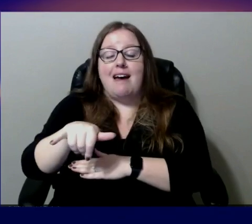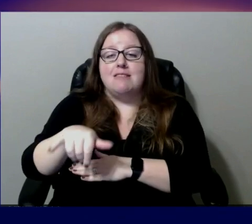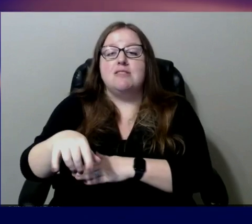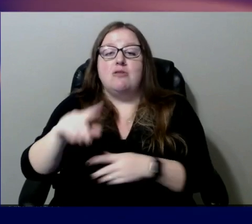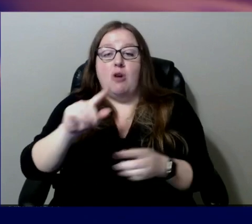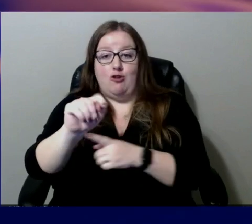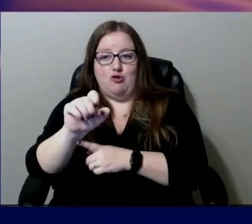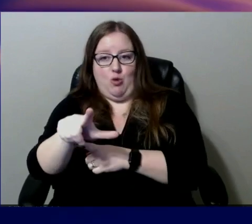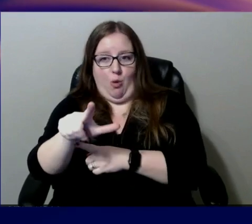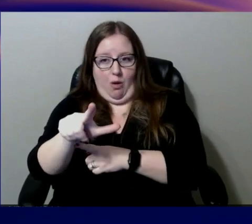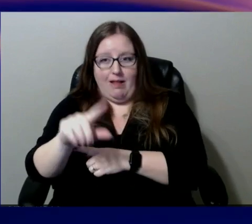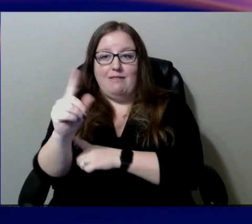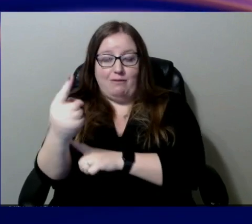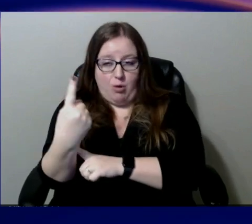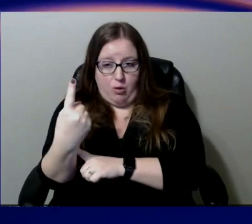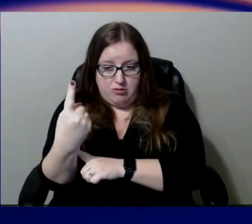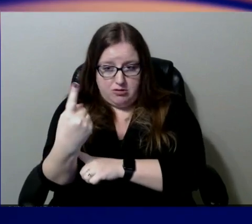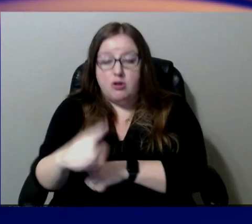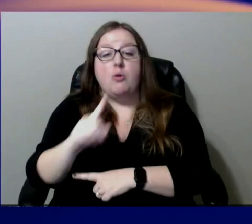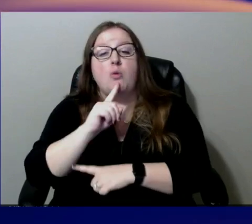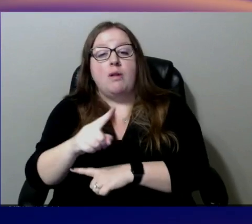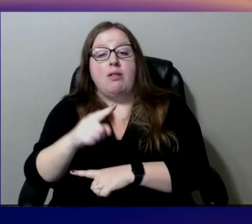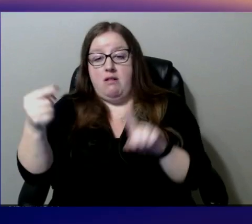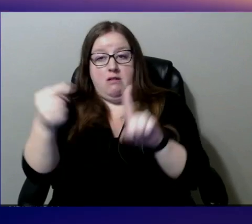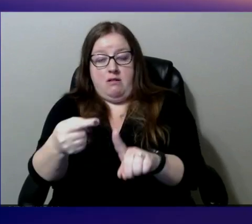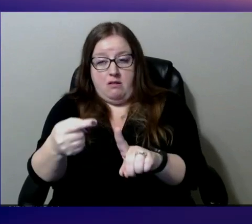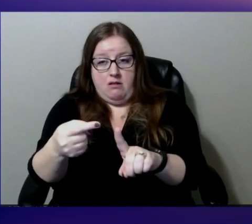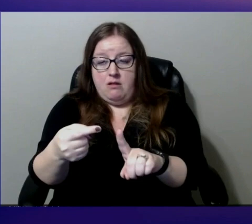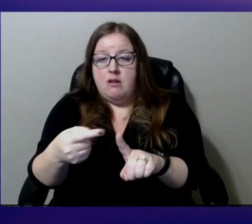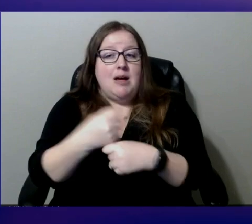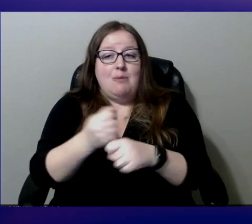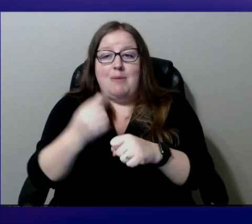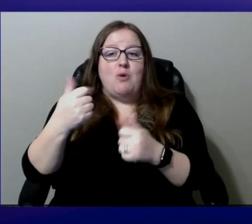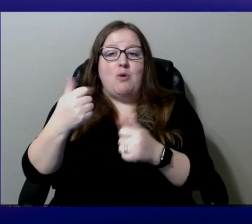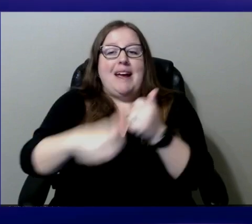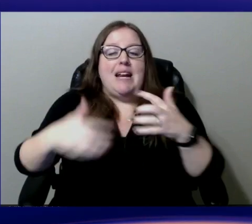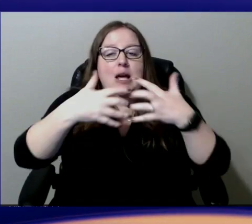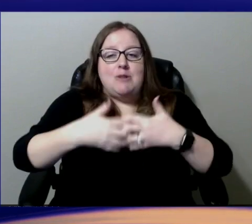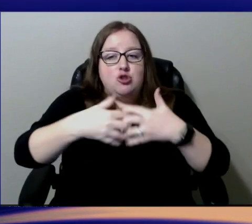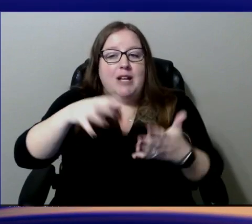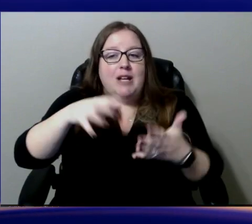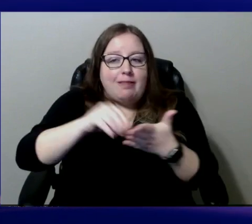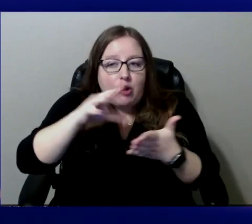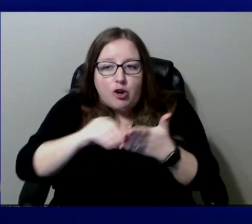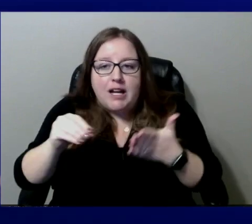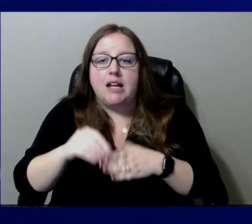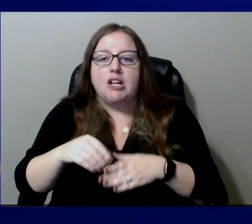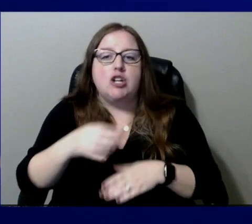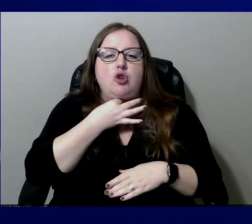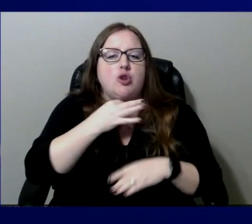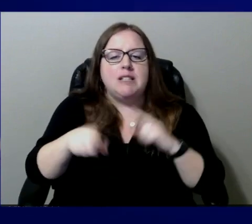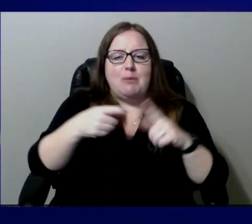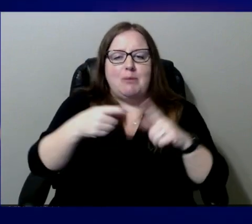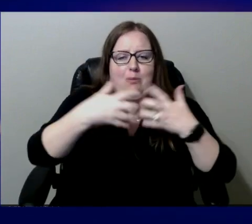and it's made for any machine learning enthusiasts curious about machine learning but don't really know where to start,